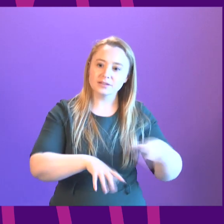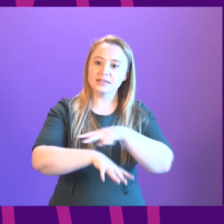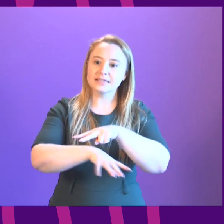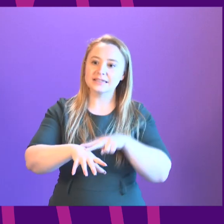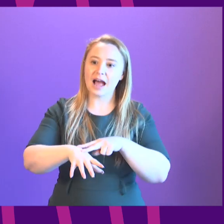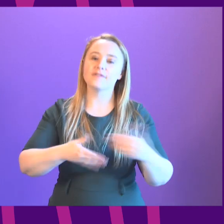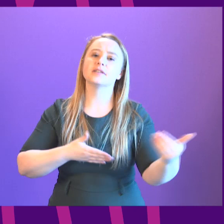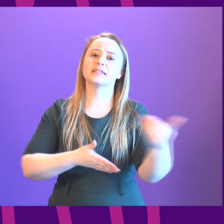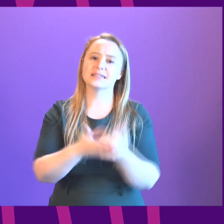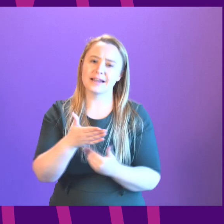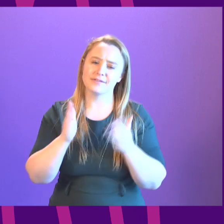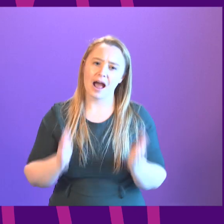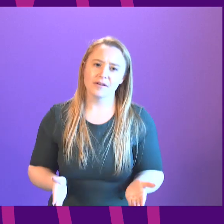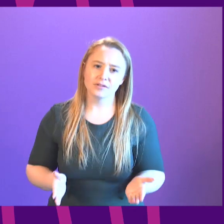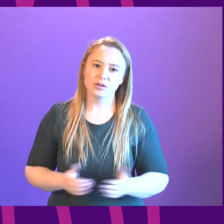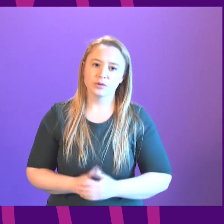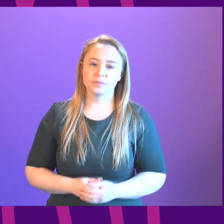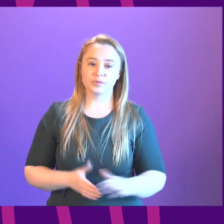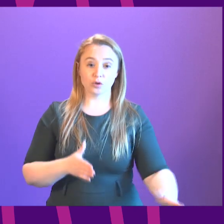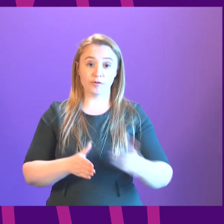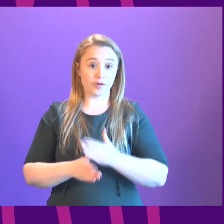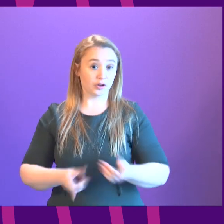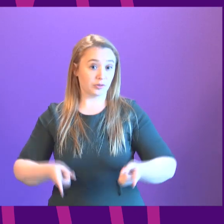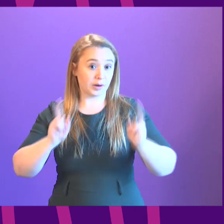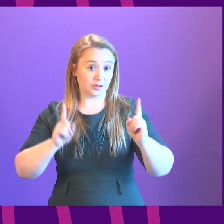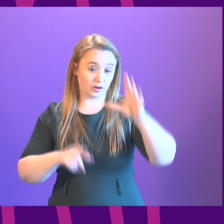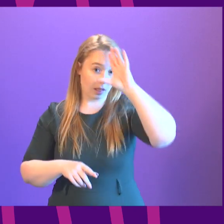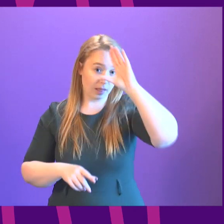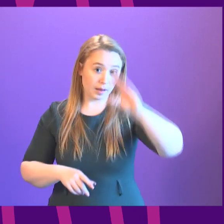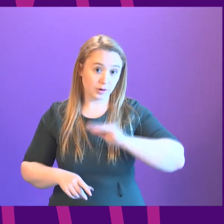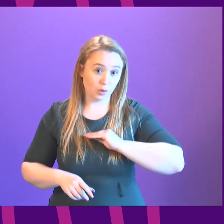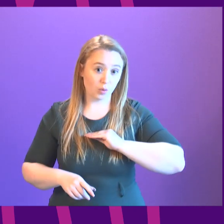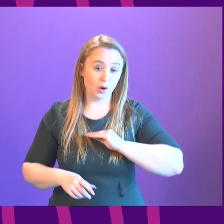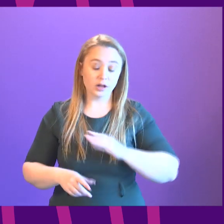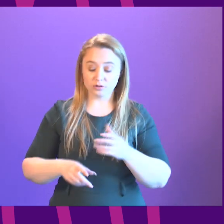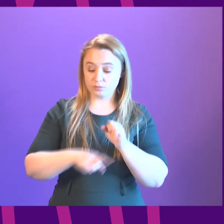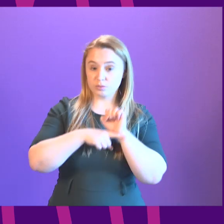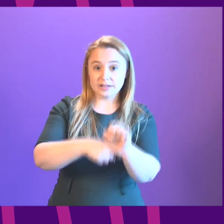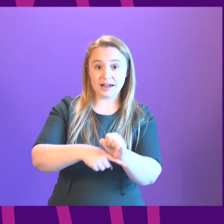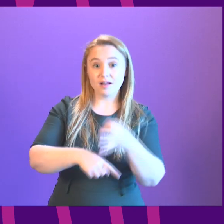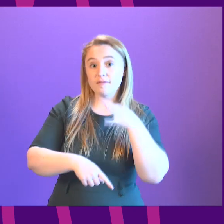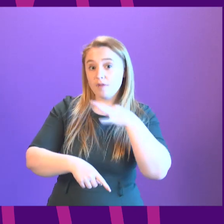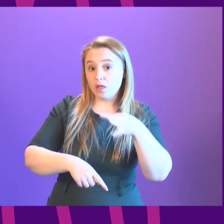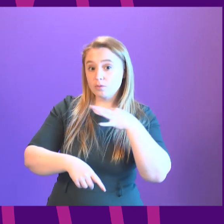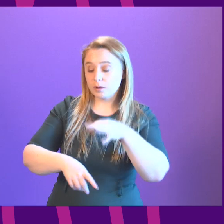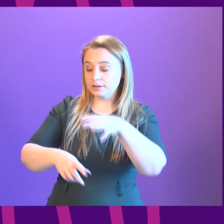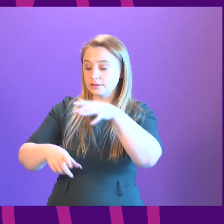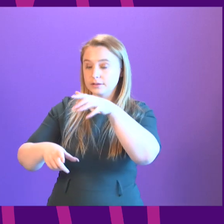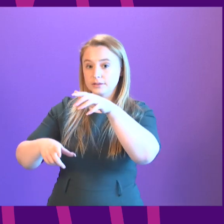Can the First Minister update the Parliament on the action that is being taken to protect vulnerable teachers when schools finally return?